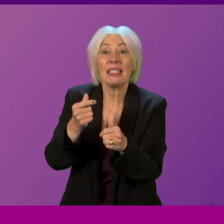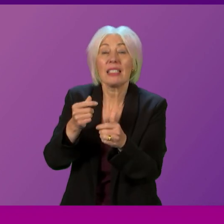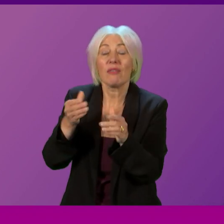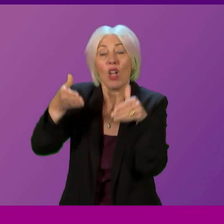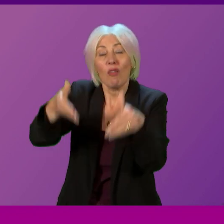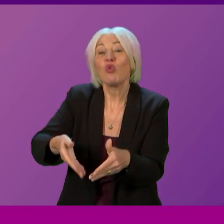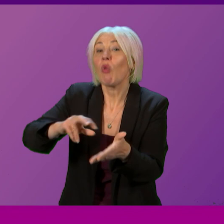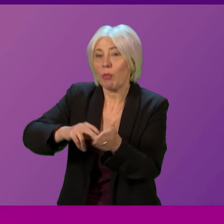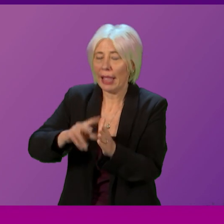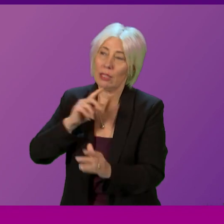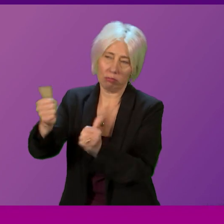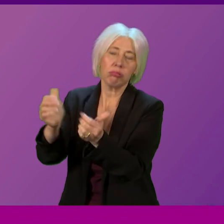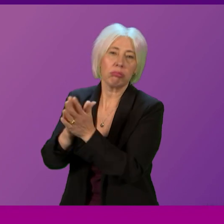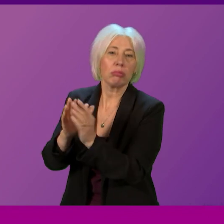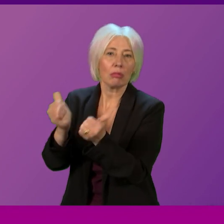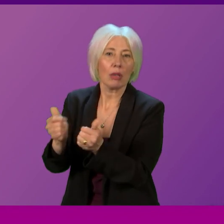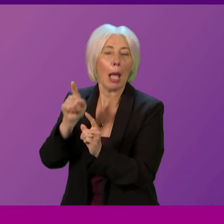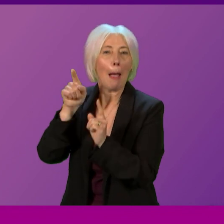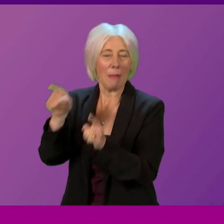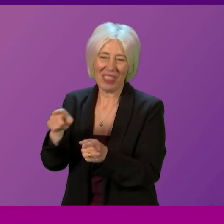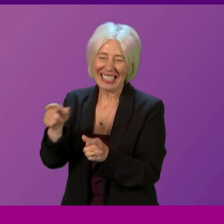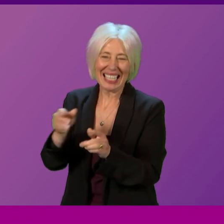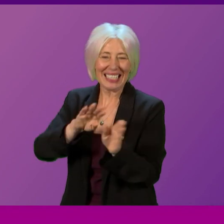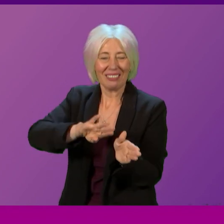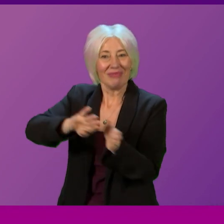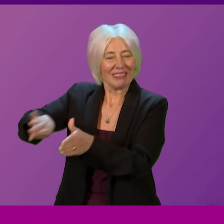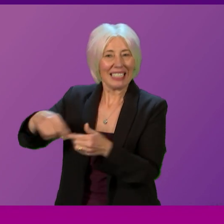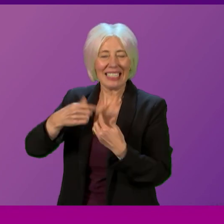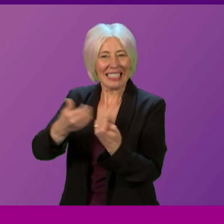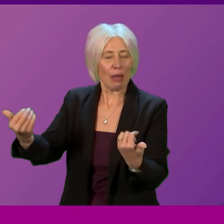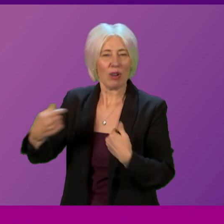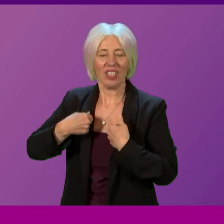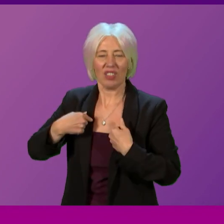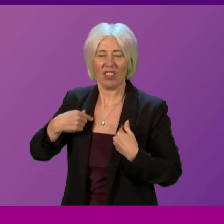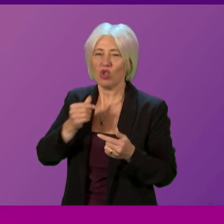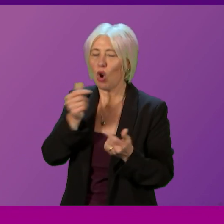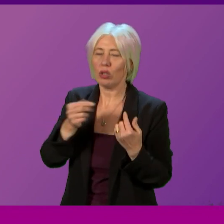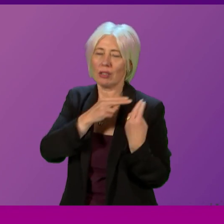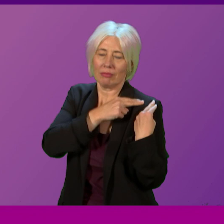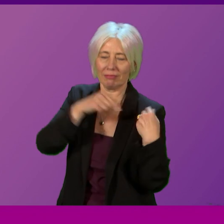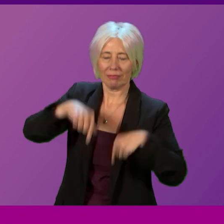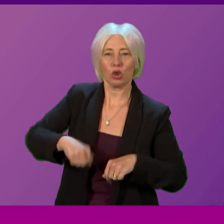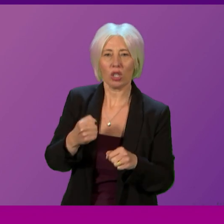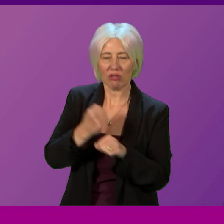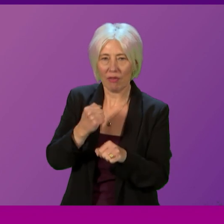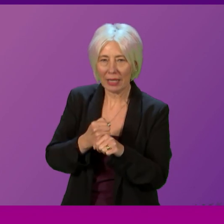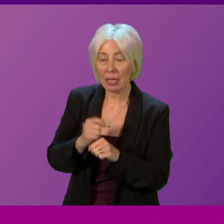Of course, regulation is a reserved matter, so I encourage the UK Government to look at the situation and consider whether it should provide additional support.